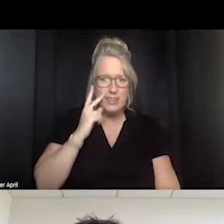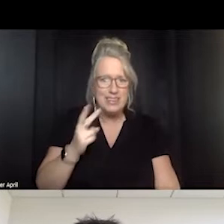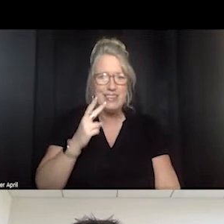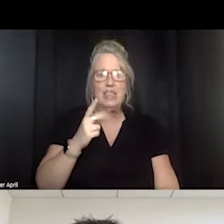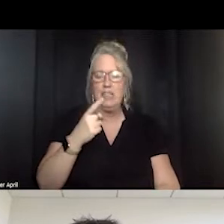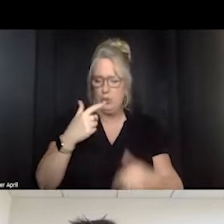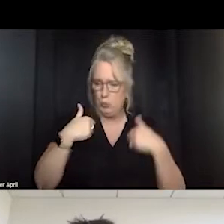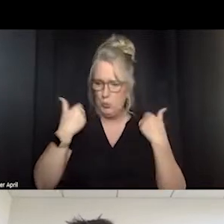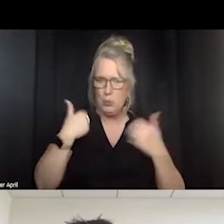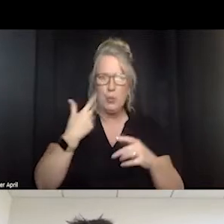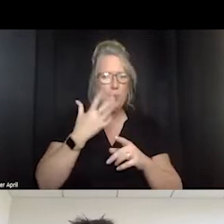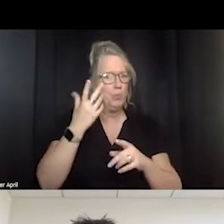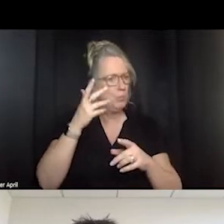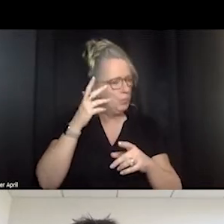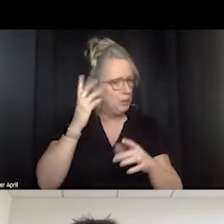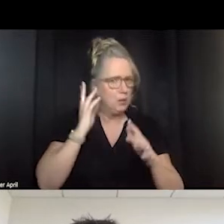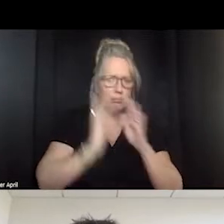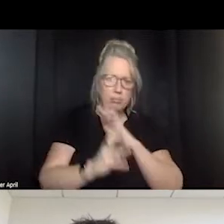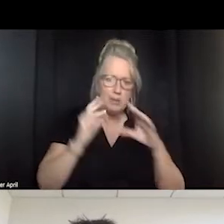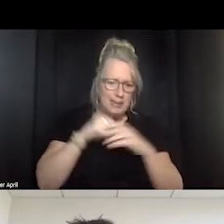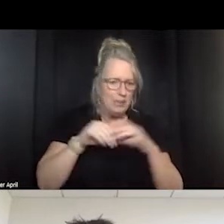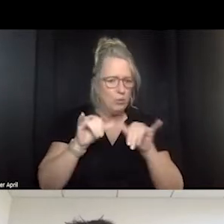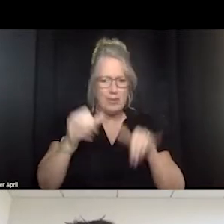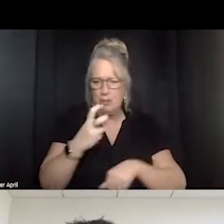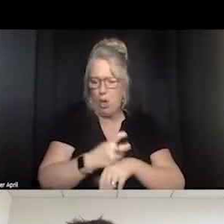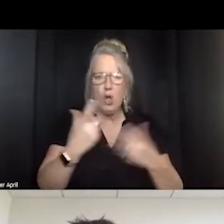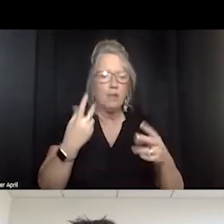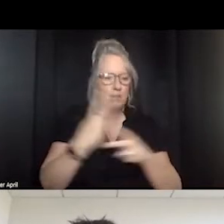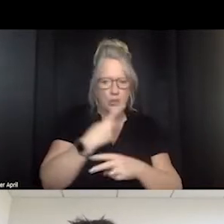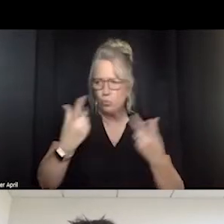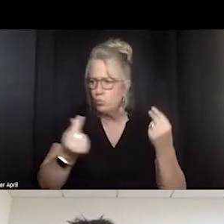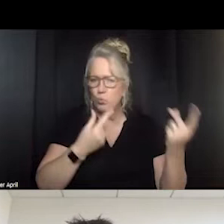REALLY HIT THE SYSTEM HARD. I THINK EVERYBODY IS TRYING TO FIGURE OUT WHAT TO DO. AND WE ARE